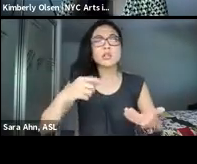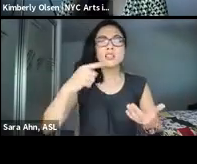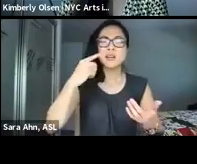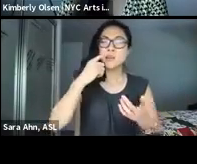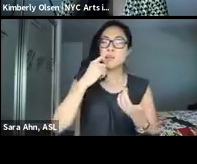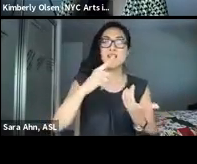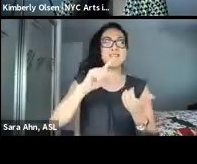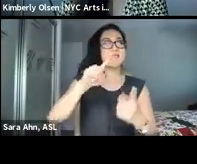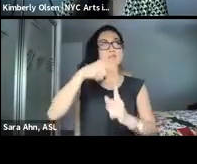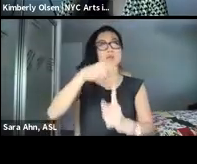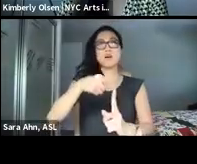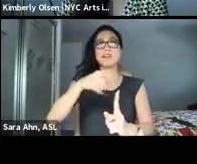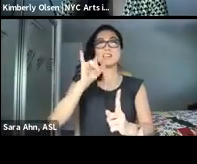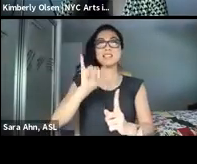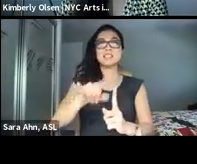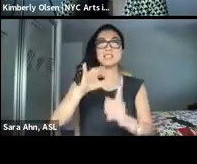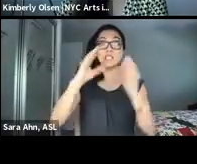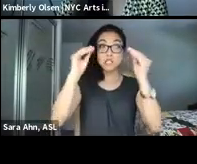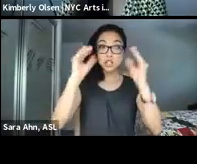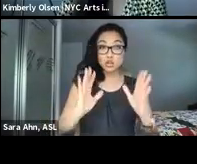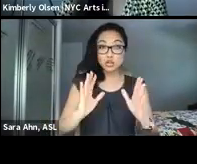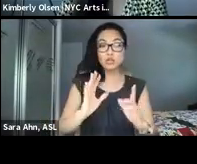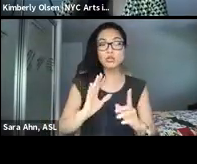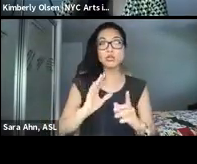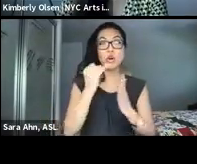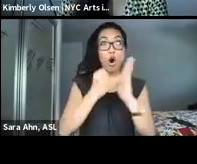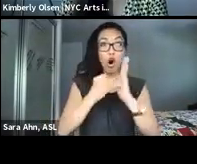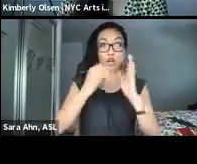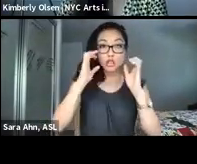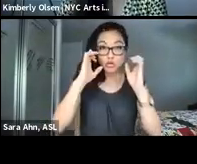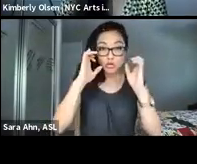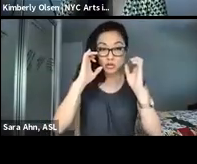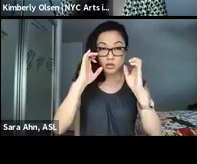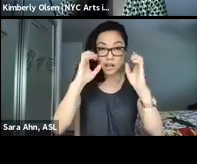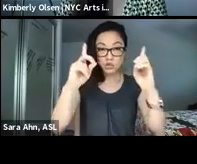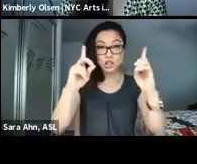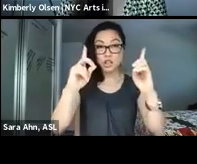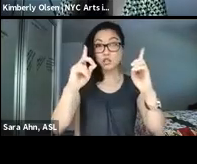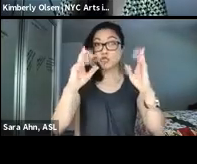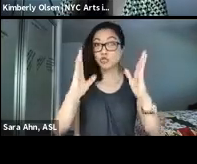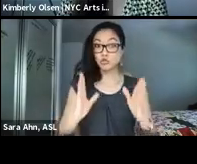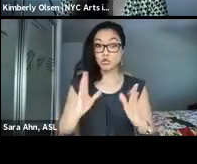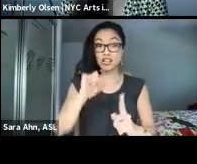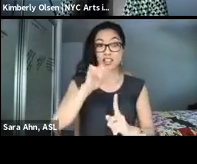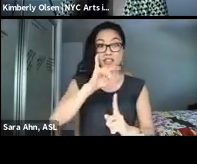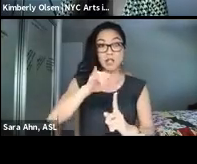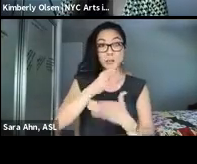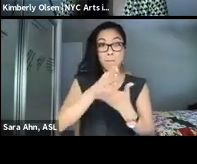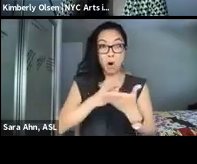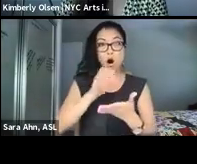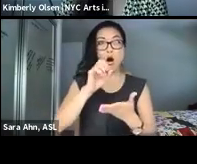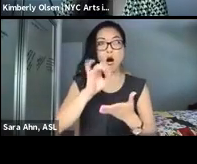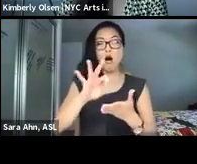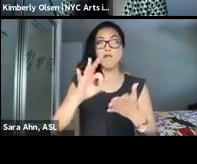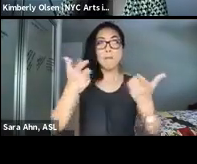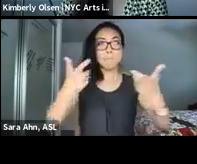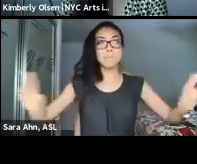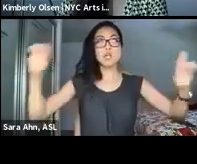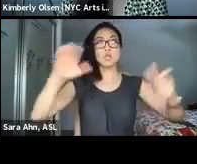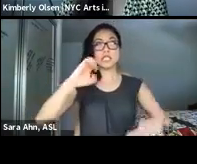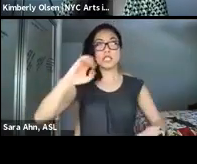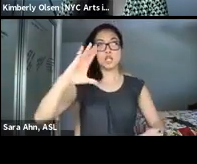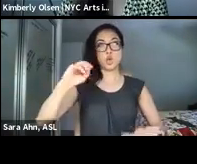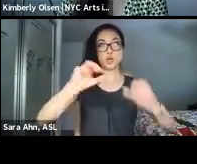interdependent, interconnected series of industries that will all take a hit when we devalue